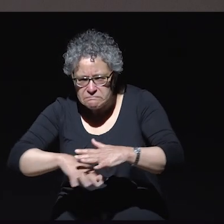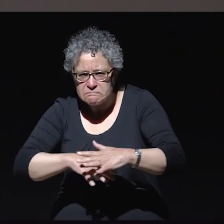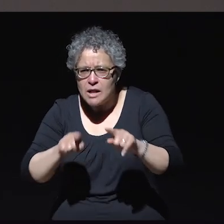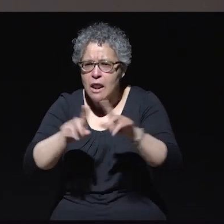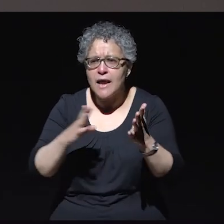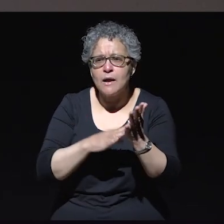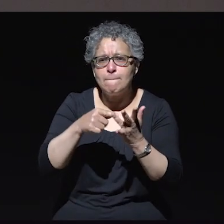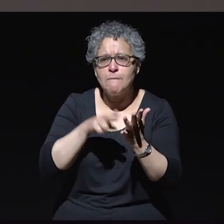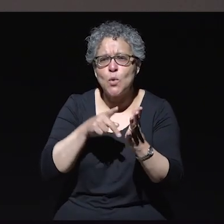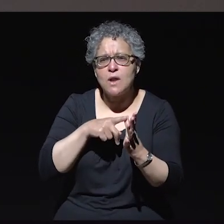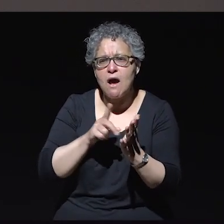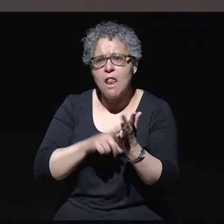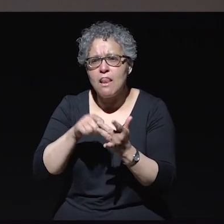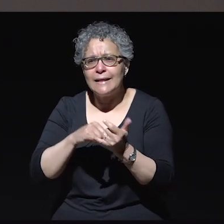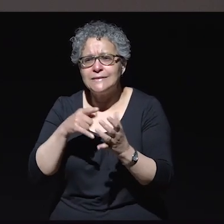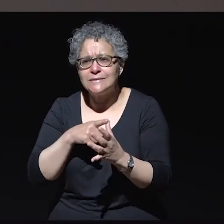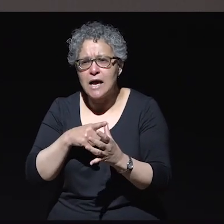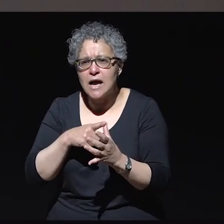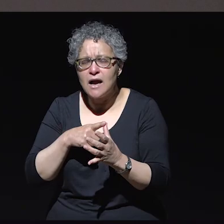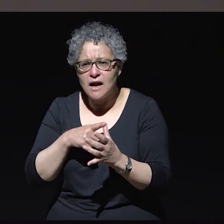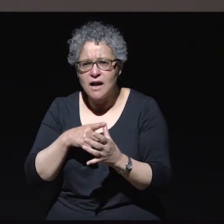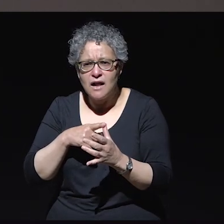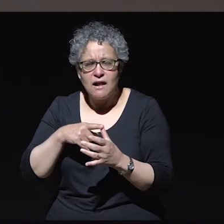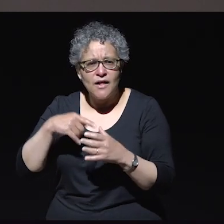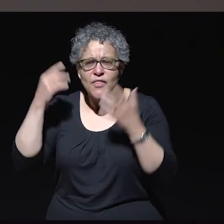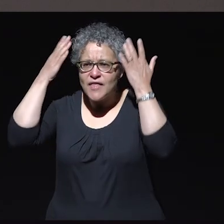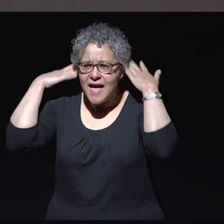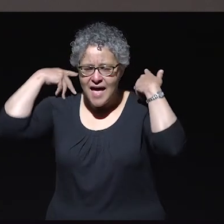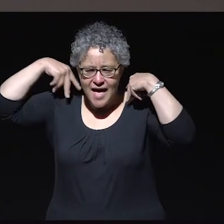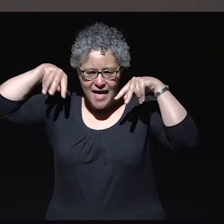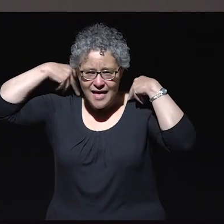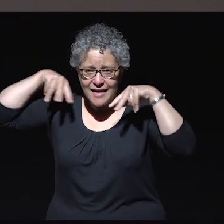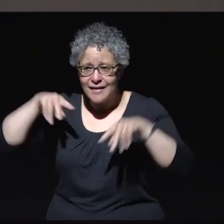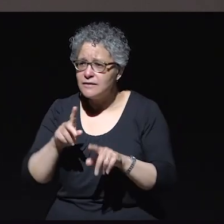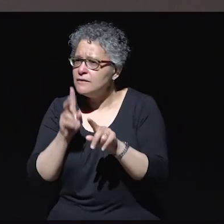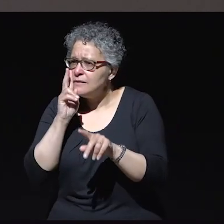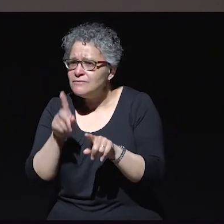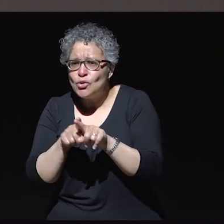the "loose locks of doomed youth", the idea of this representative, completely anachronistically, of course,